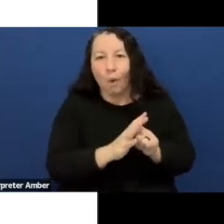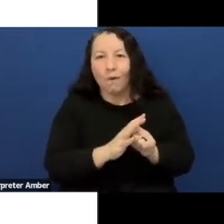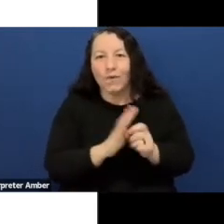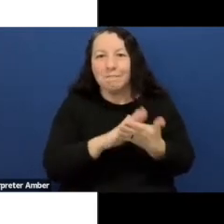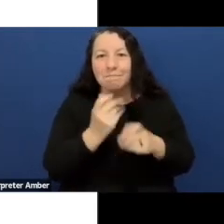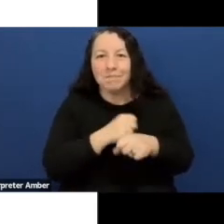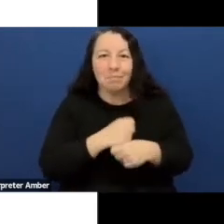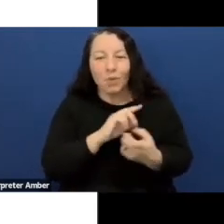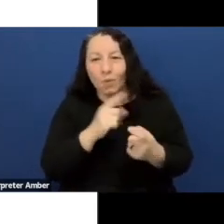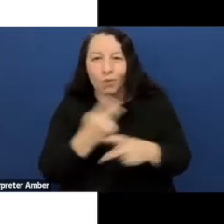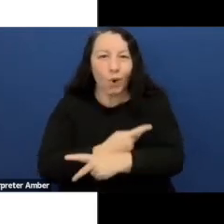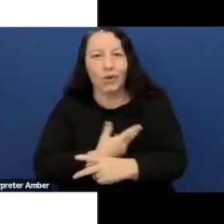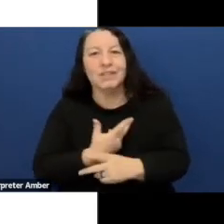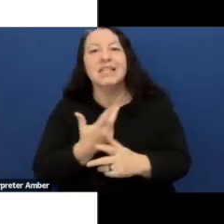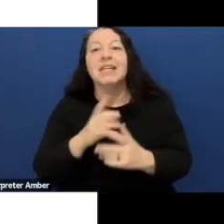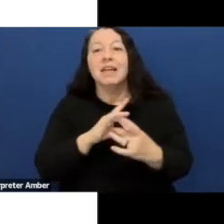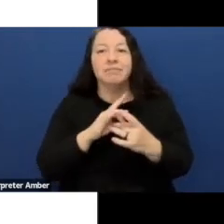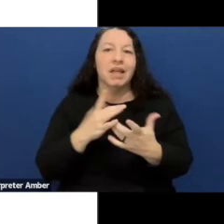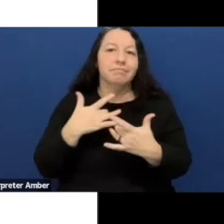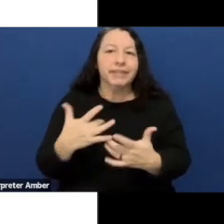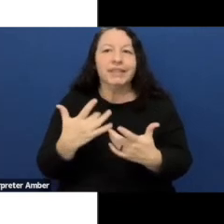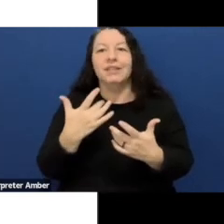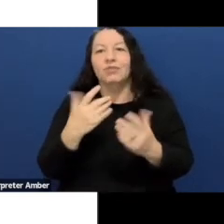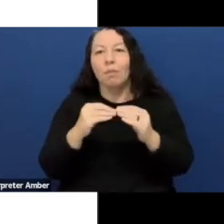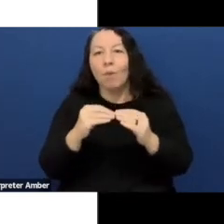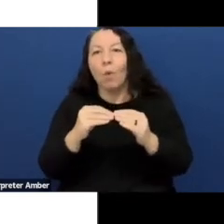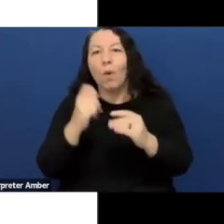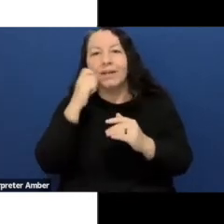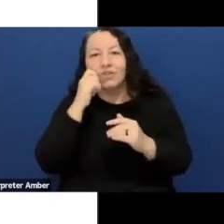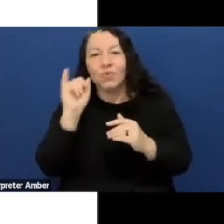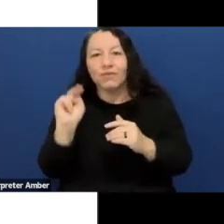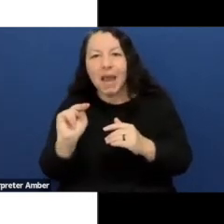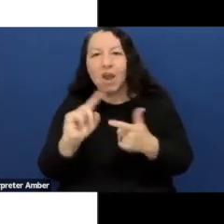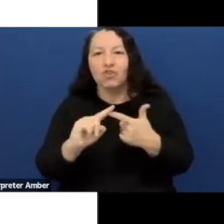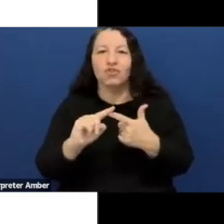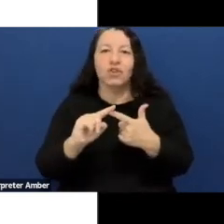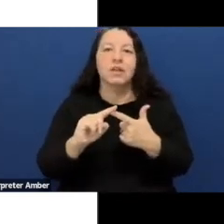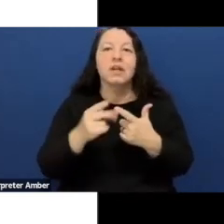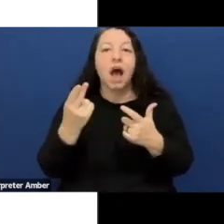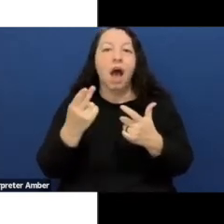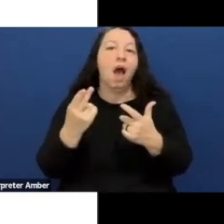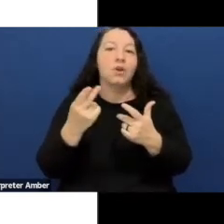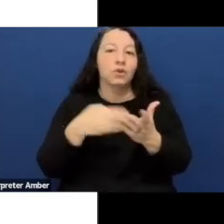and then compounded upon that the COVID inflammation that can make things worse, it could be related